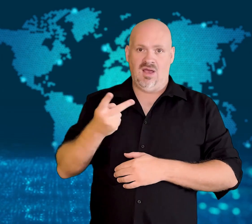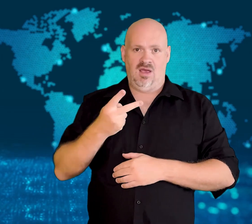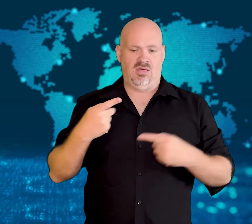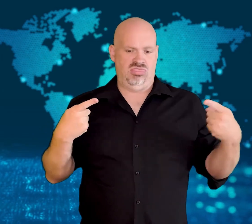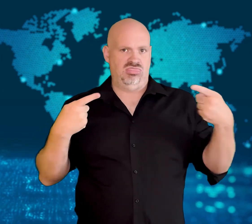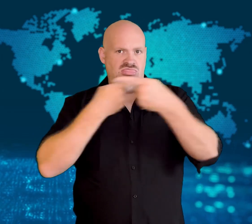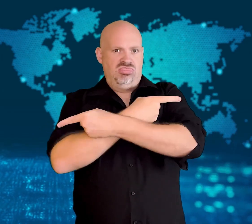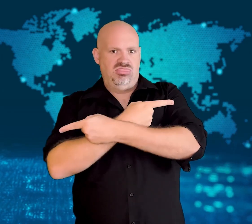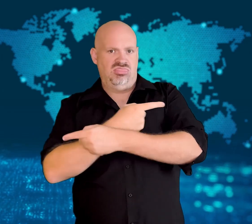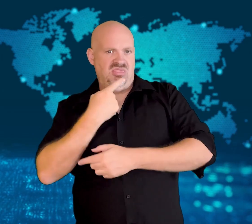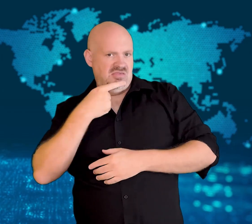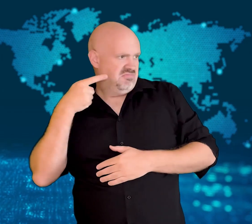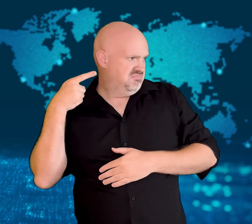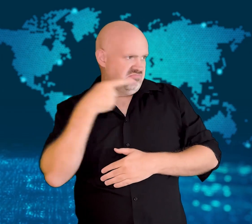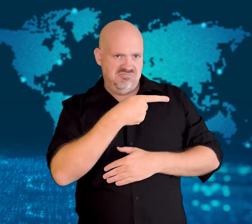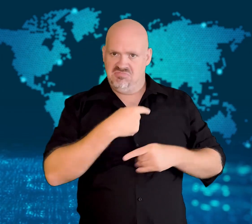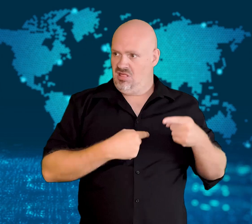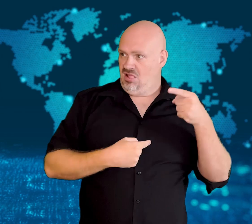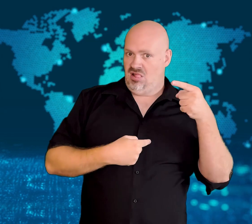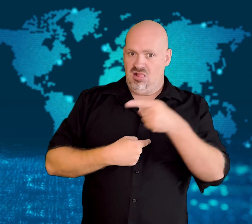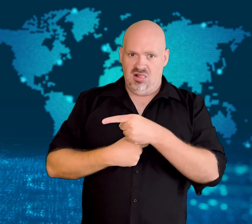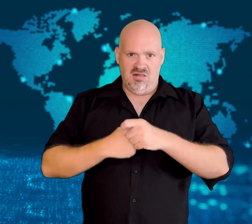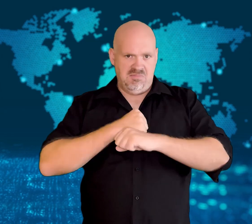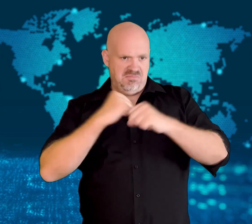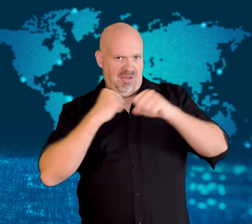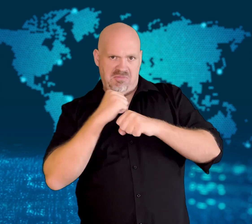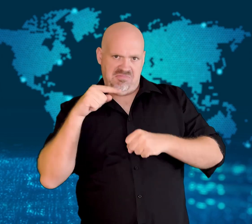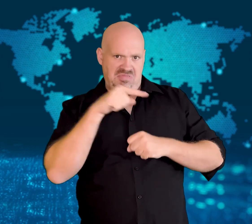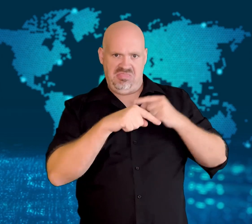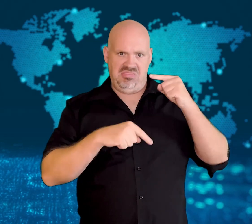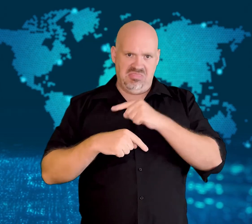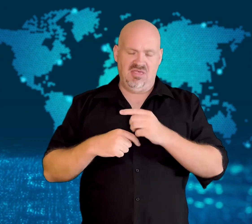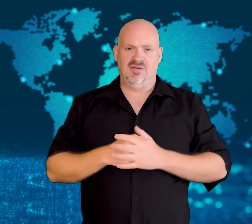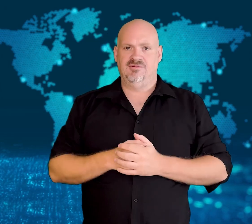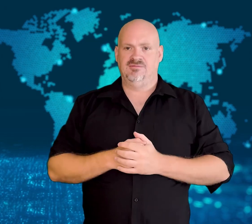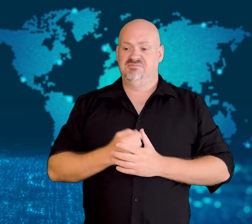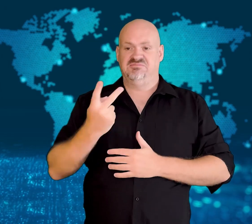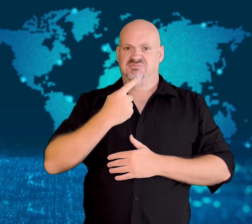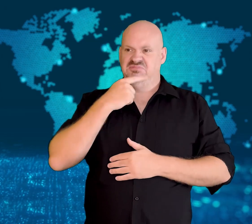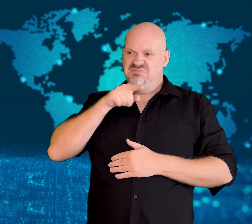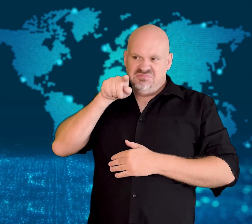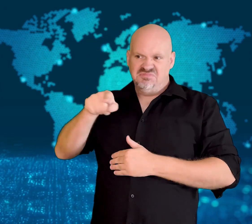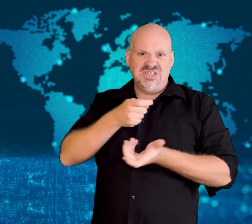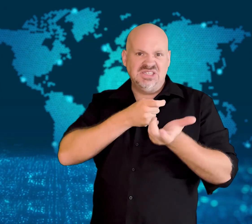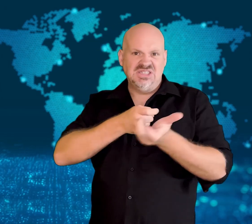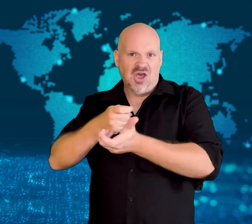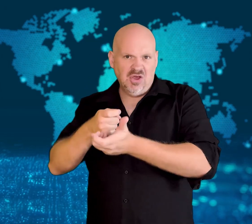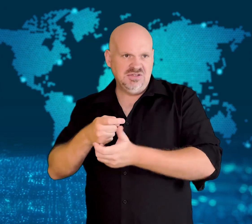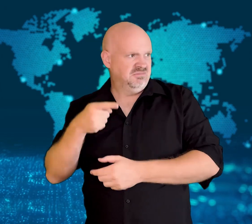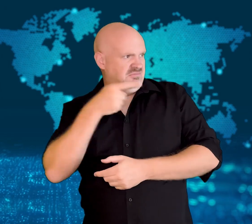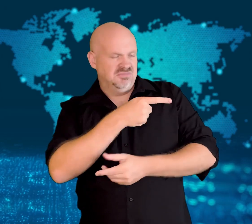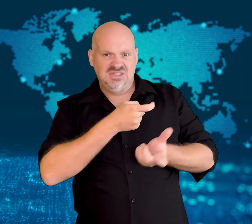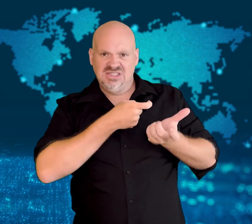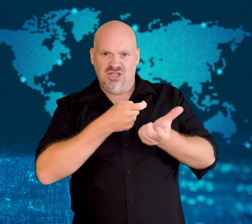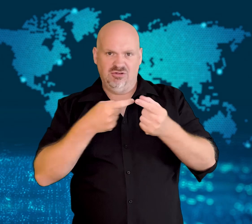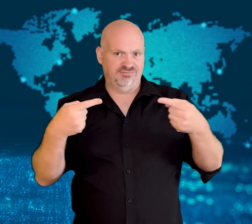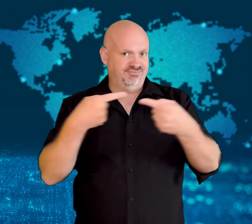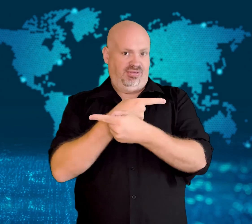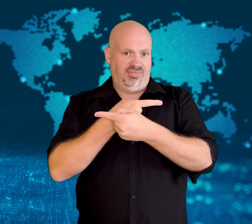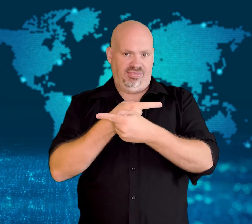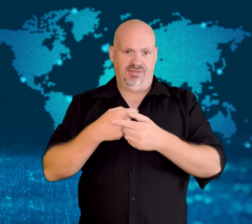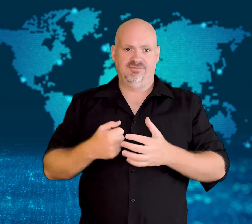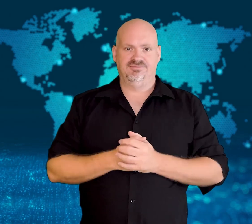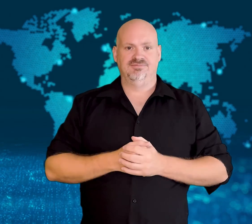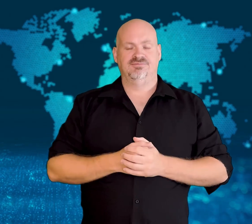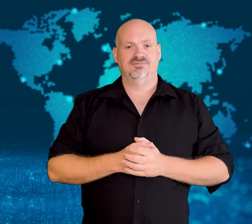Ukraine accuses Russia of storing heavy weapons at the plant.